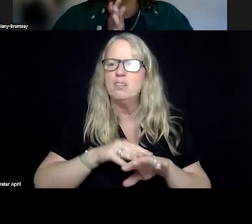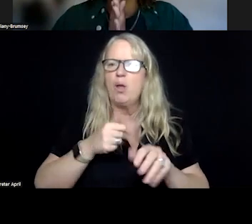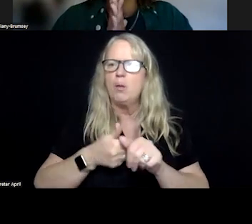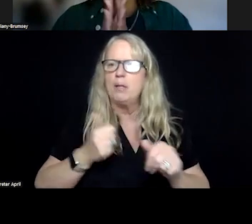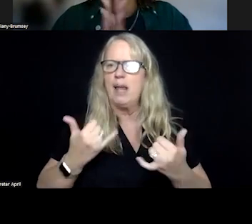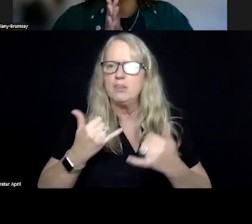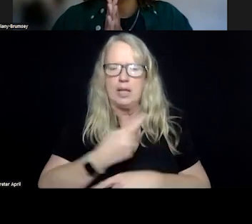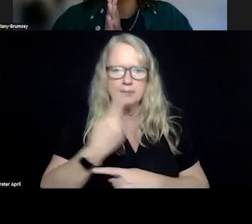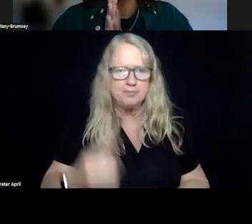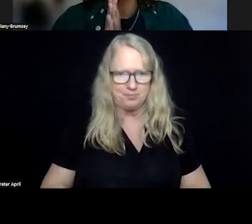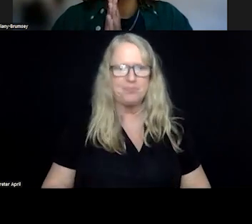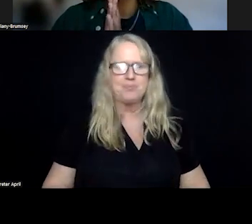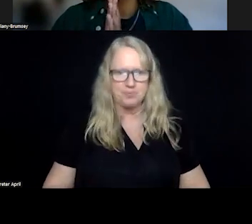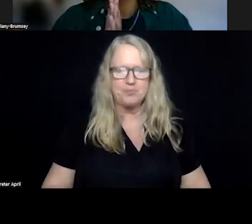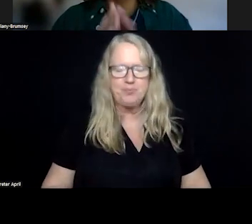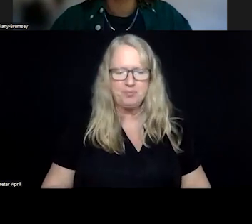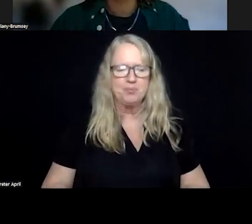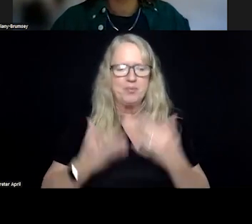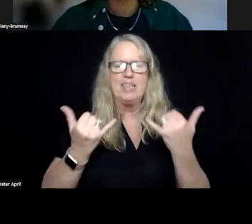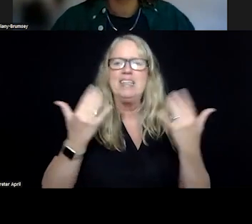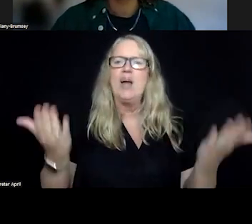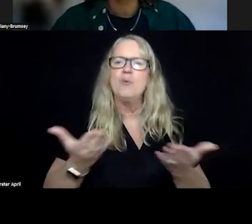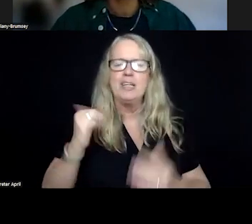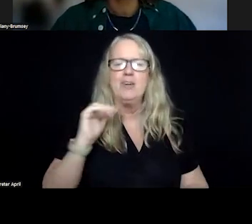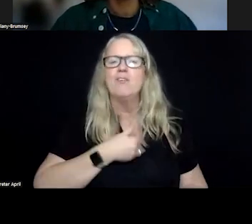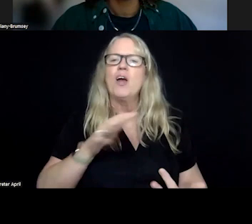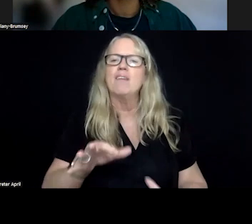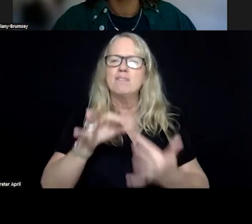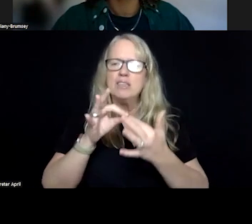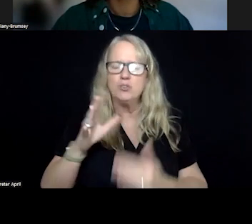OKAY. WE ARE HERE FOR THE FEATURED PRESENTATION ON THE